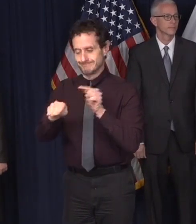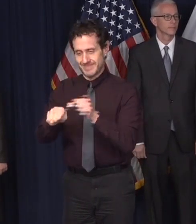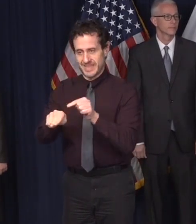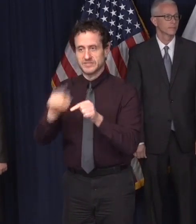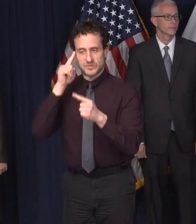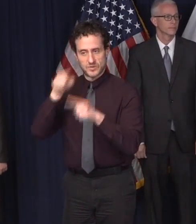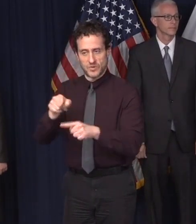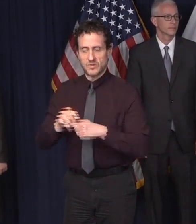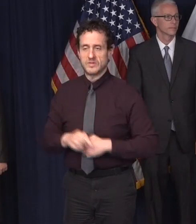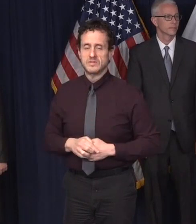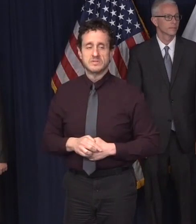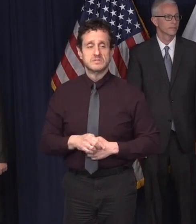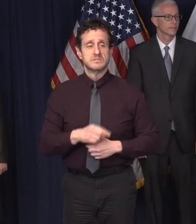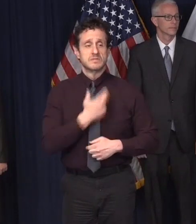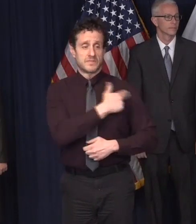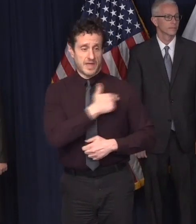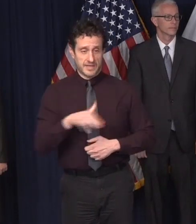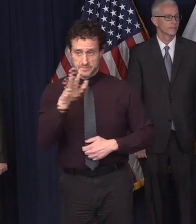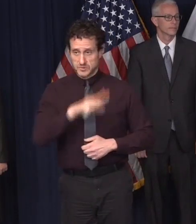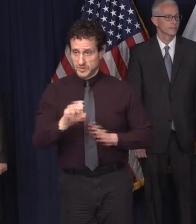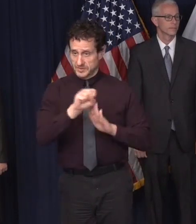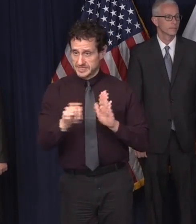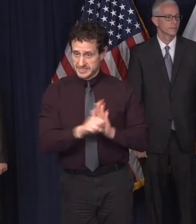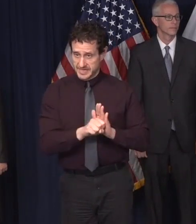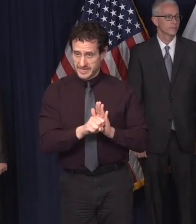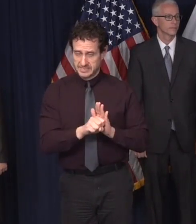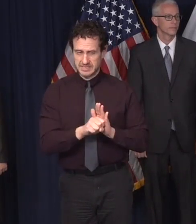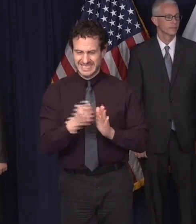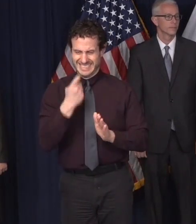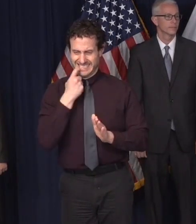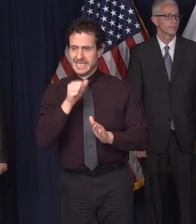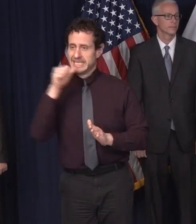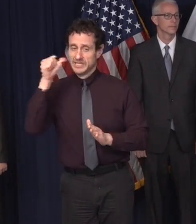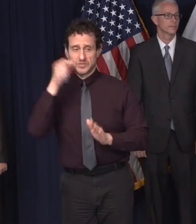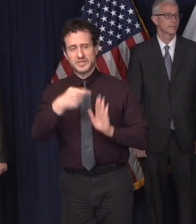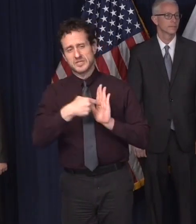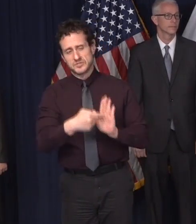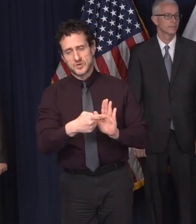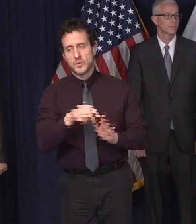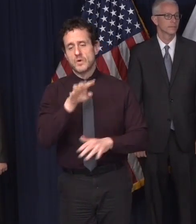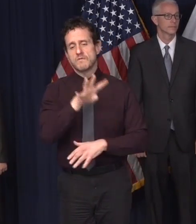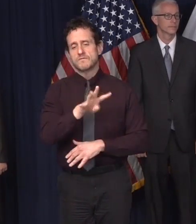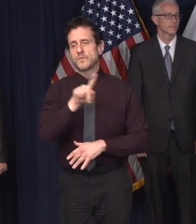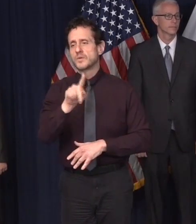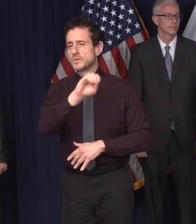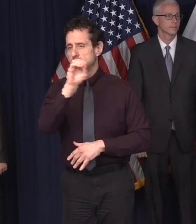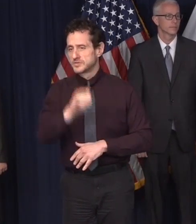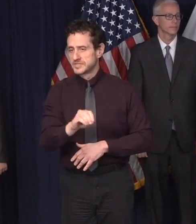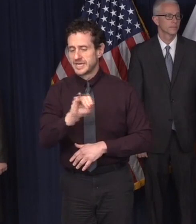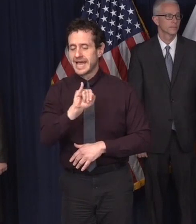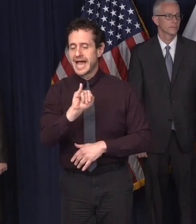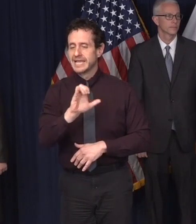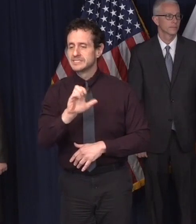WE MUST MAINTAIN OUR COURSE AND WORK TO FLATTEN THE COURSE. AS OF MARCH 30, OUR PRELIMINARY